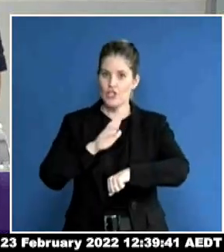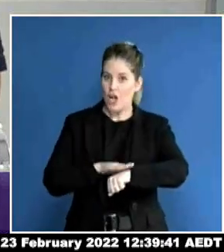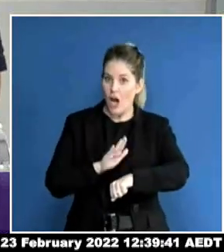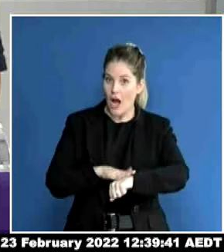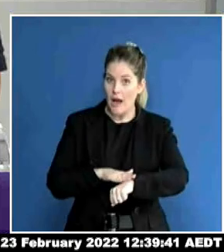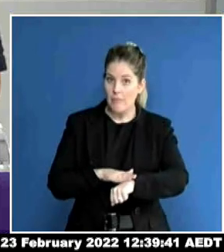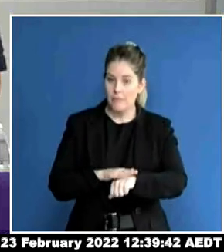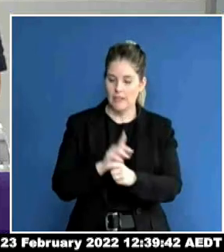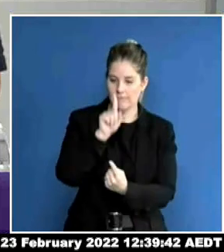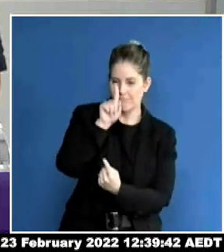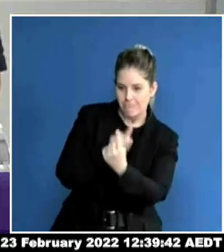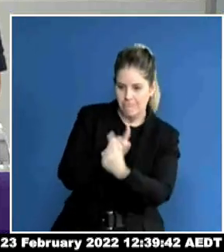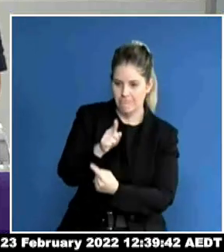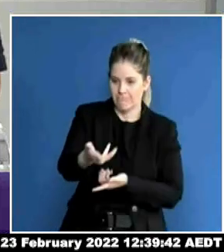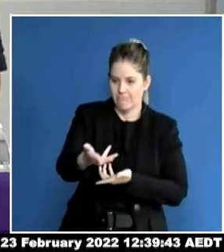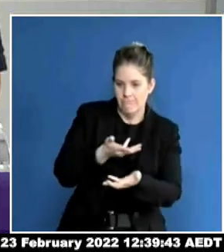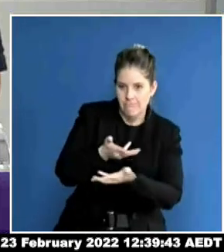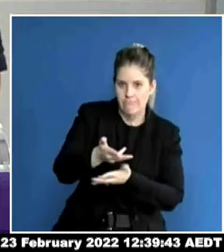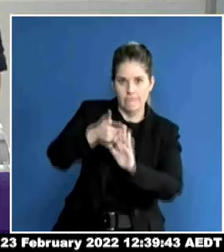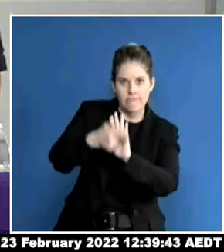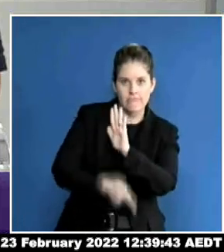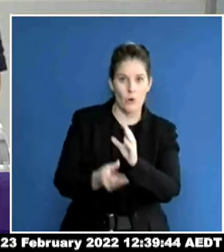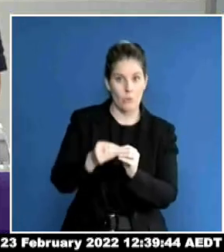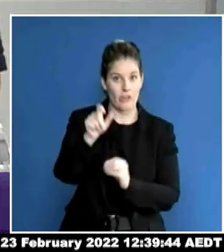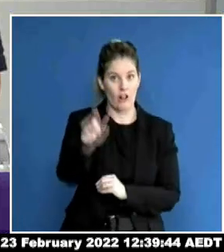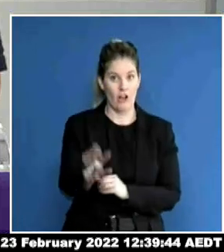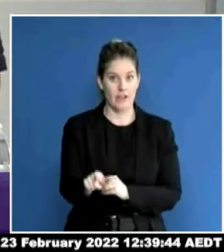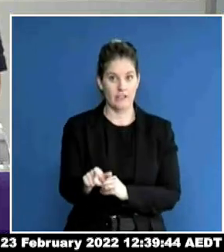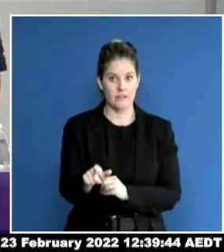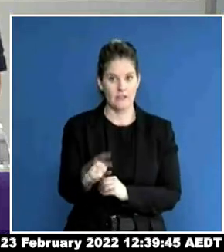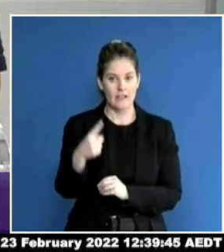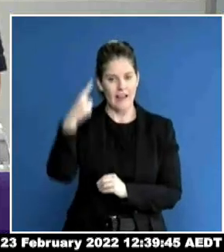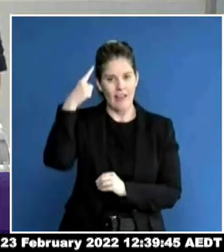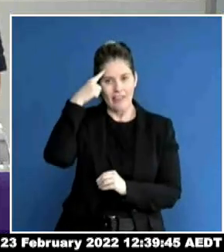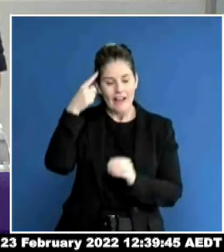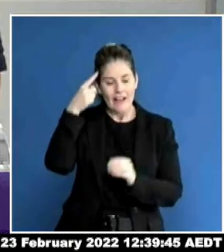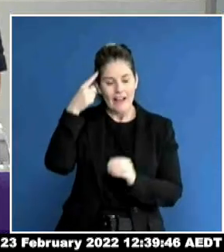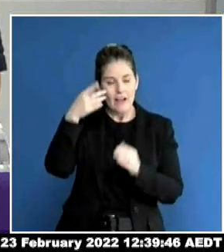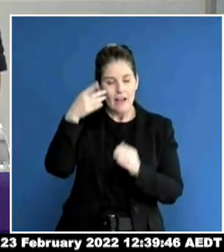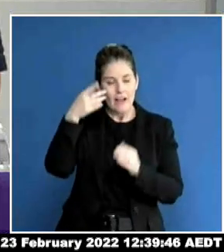broadly than maybe just the standards, think about what else is in that young person's life that helps inform them.